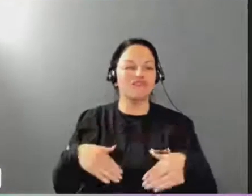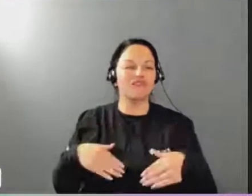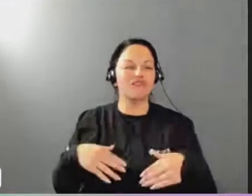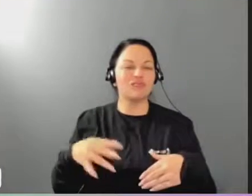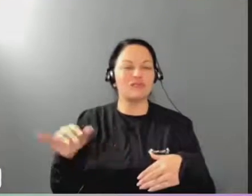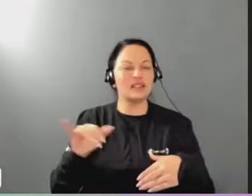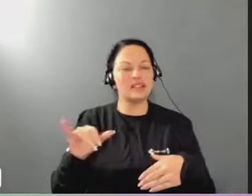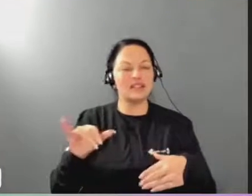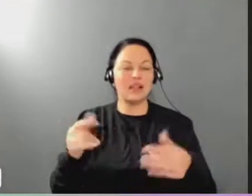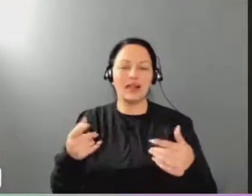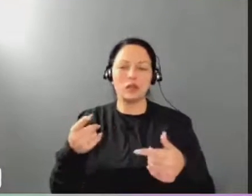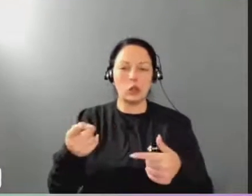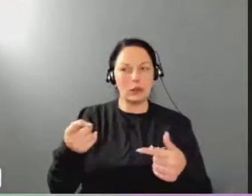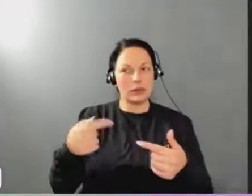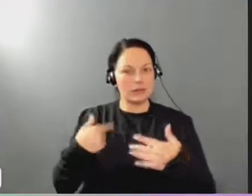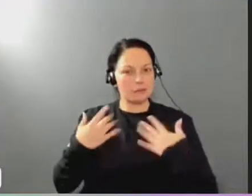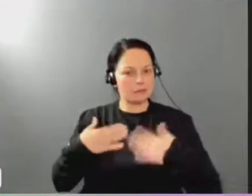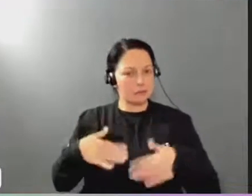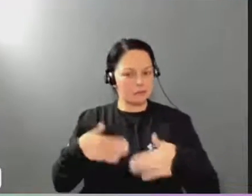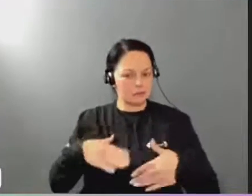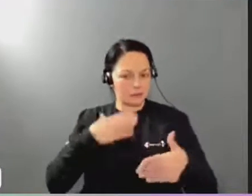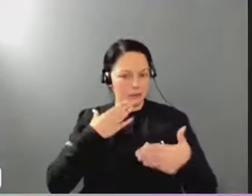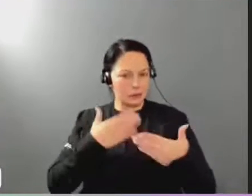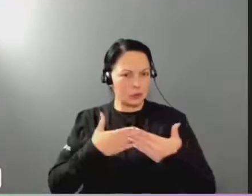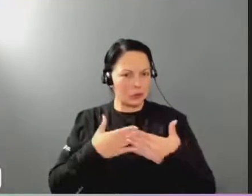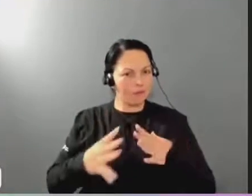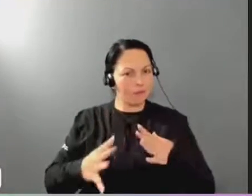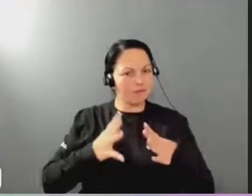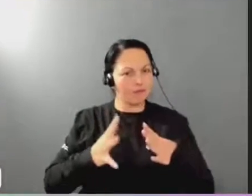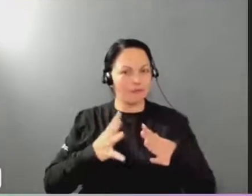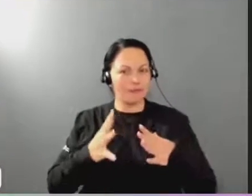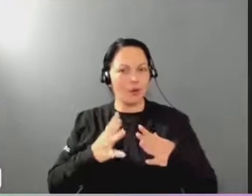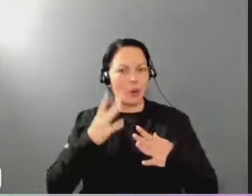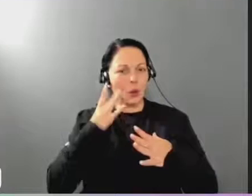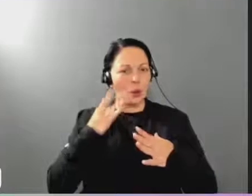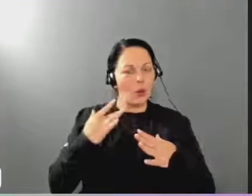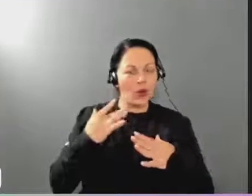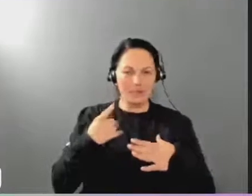realize, ladies and gentlemen, that when Jeannie puts on that purple shirt is having having Daniel Craig put